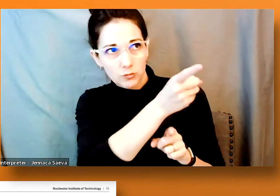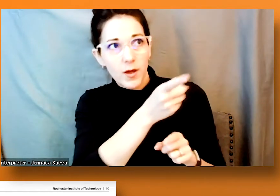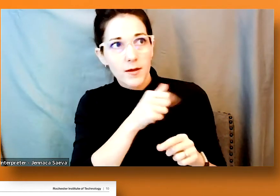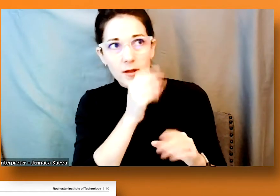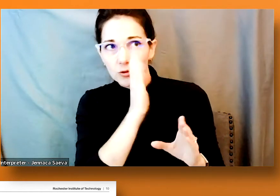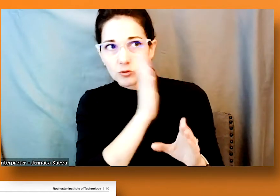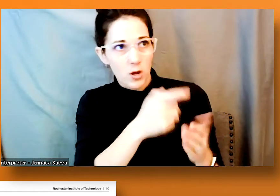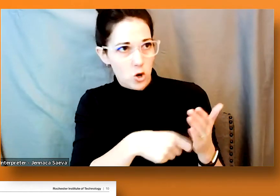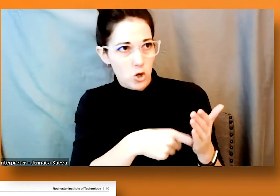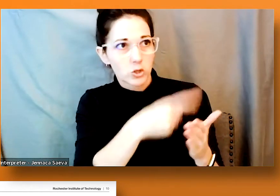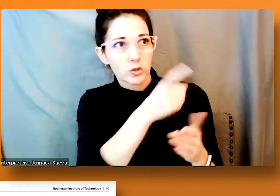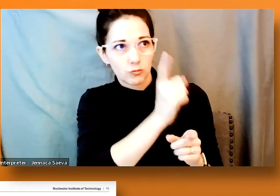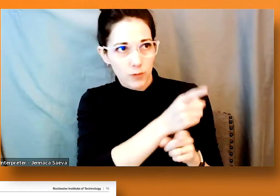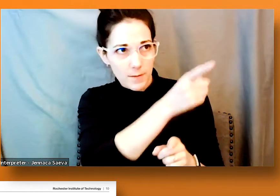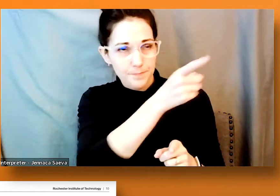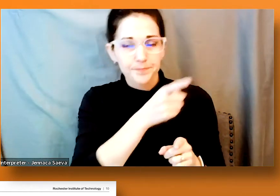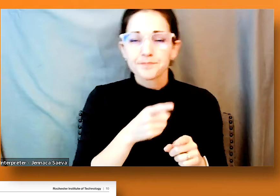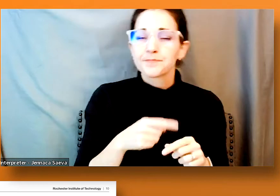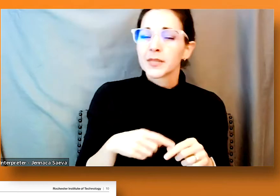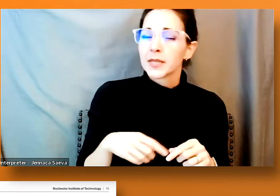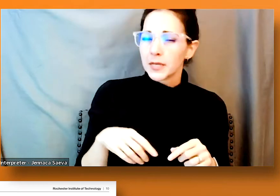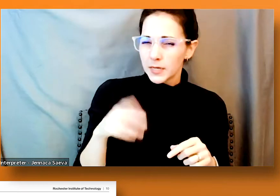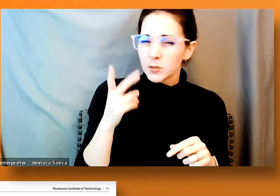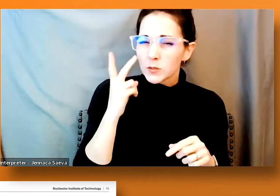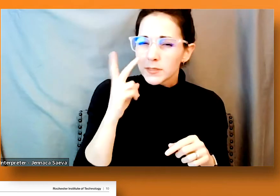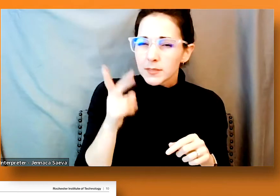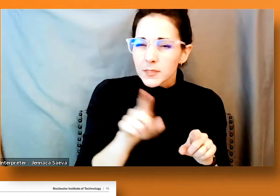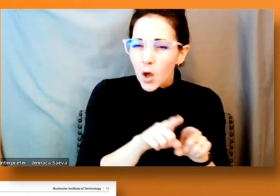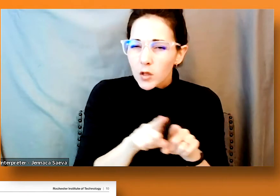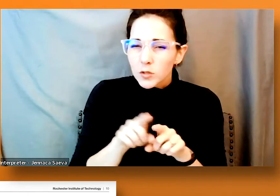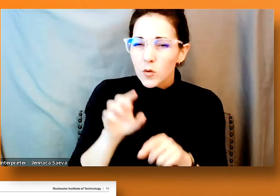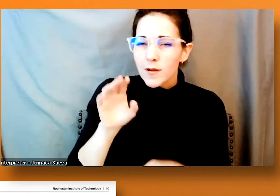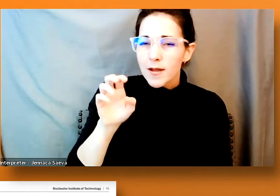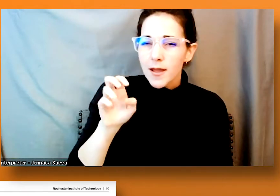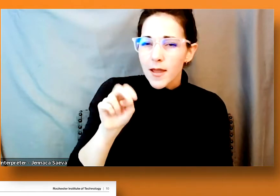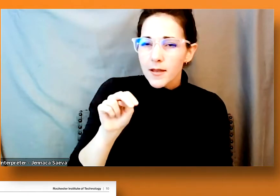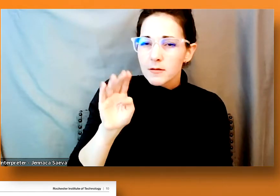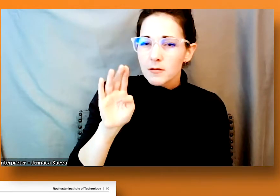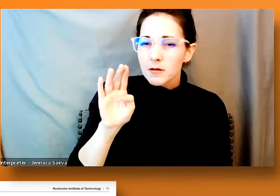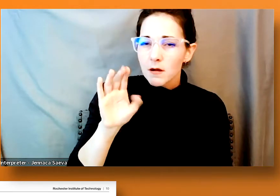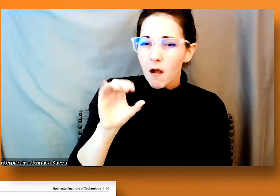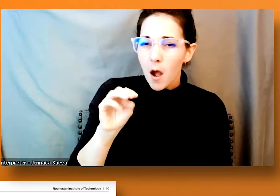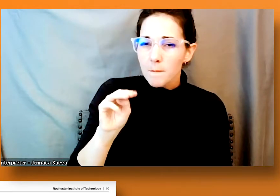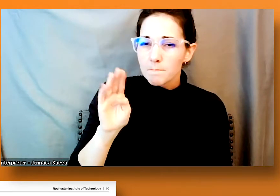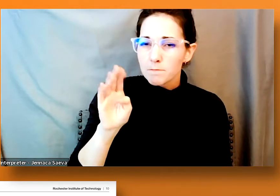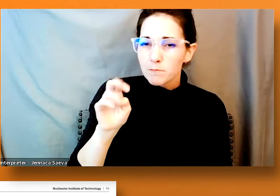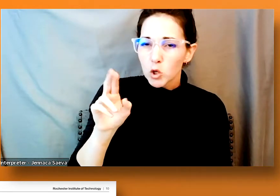OK. Thank you. And then you'll see in that encumbrances column